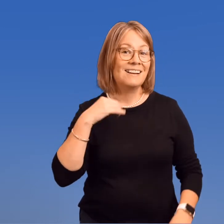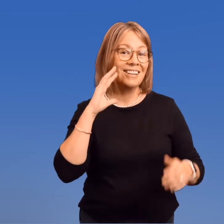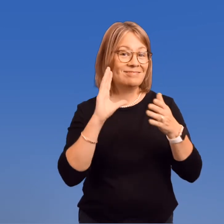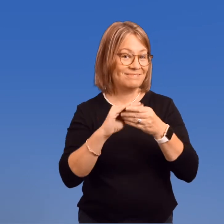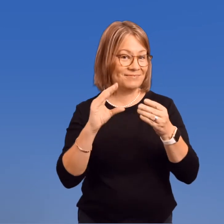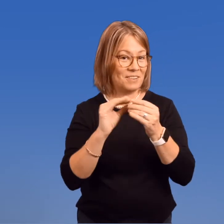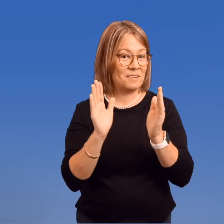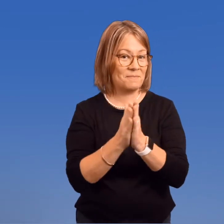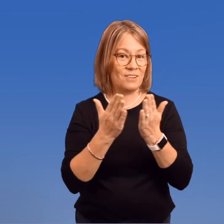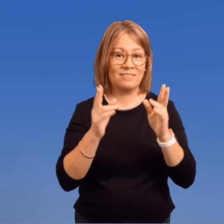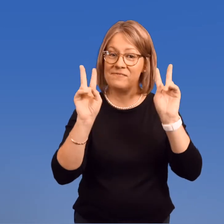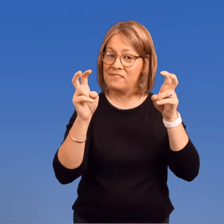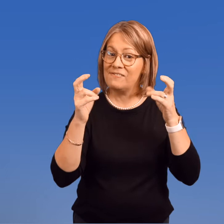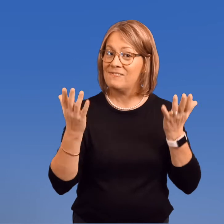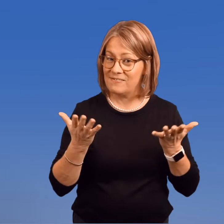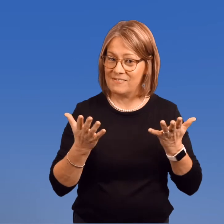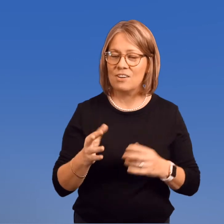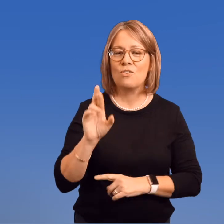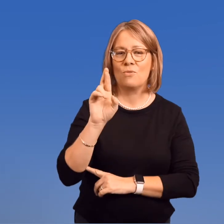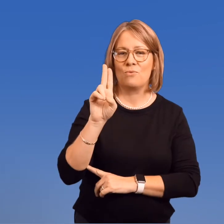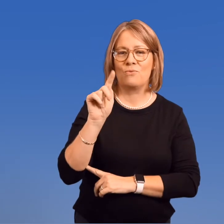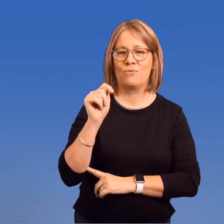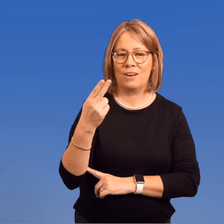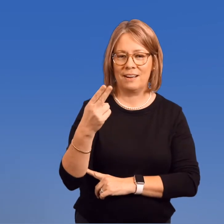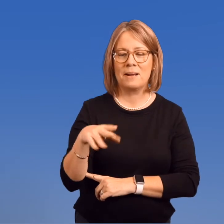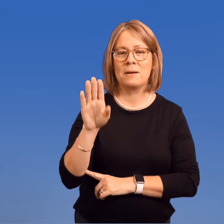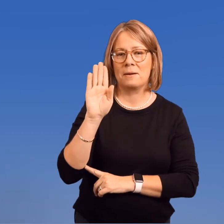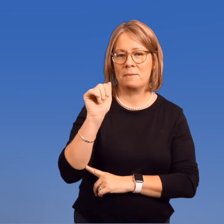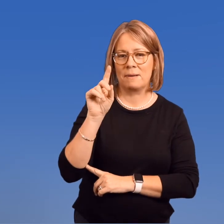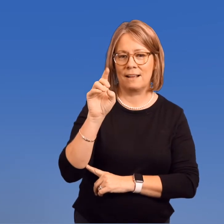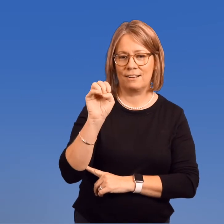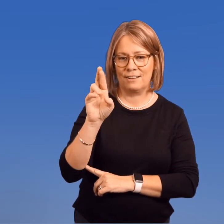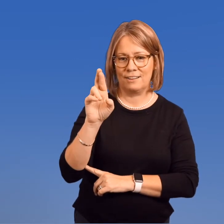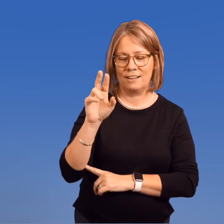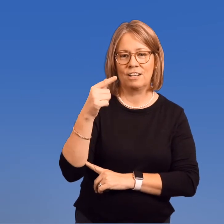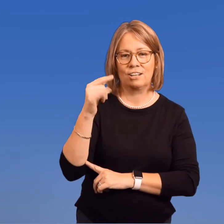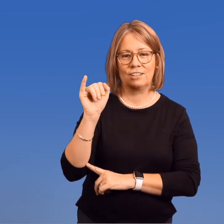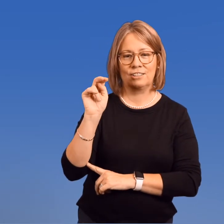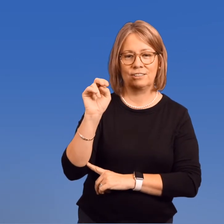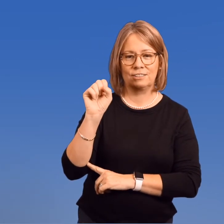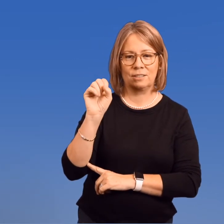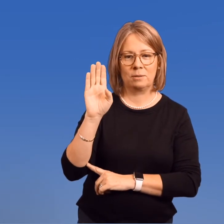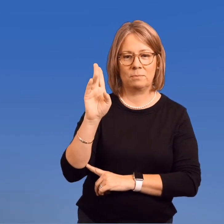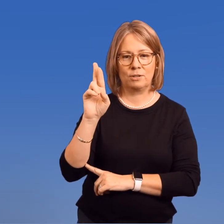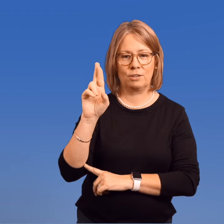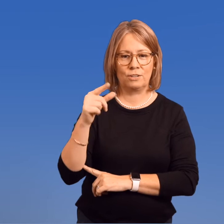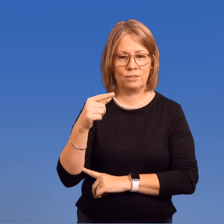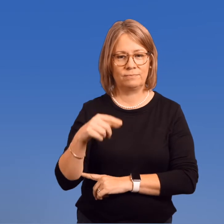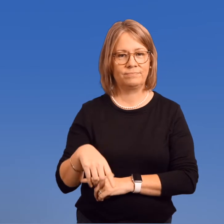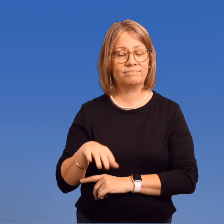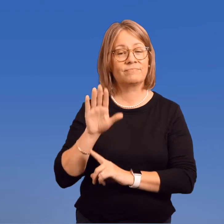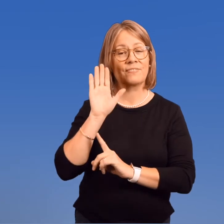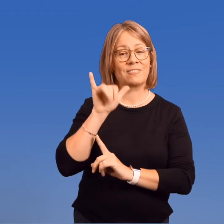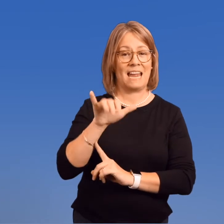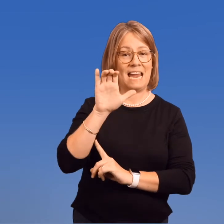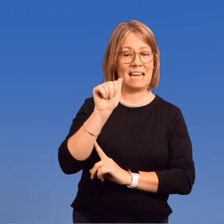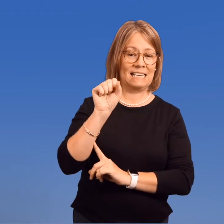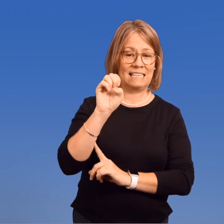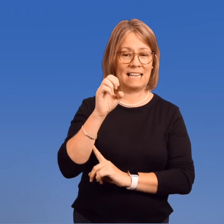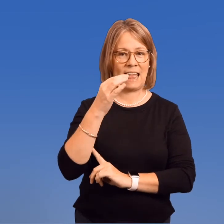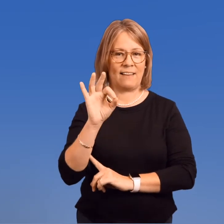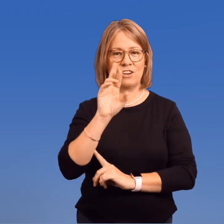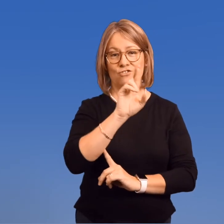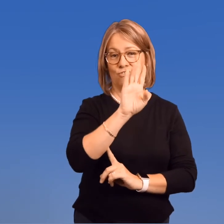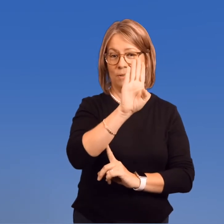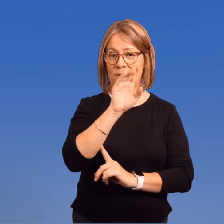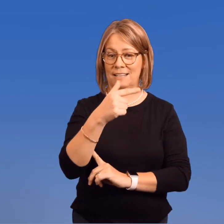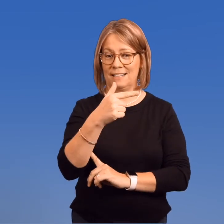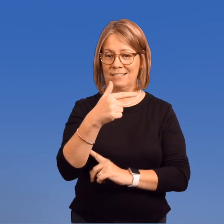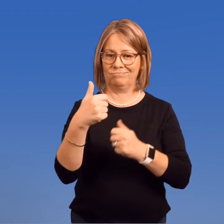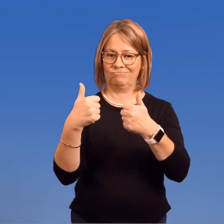and the story I'll be reading today is titled Ruth Bader Ginsburg, The Case of R.B.G.